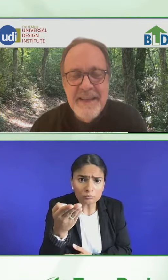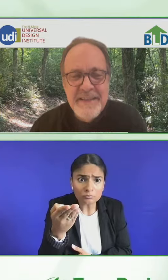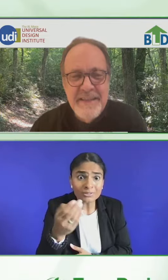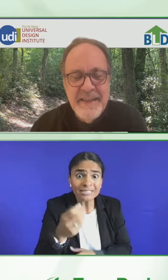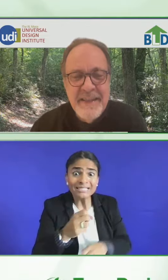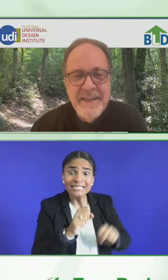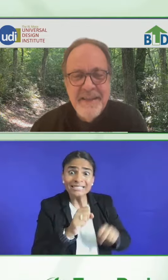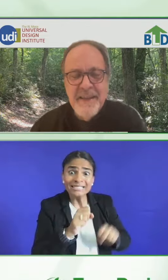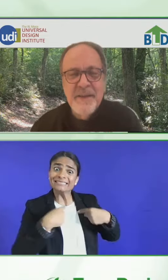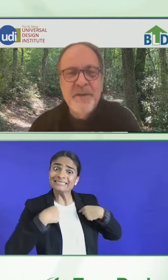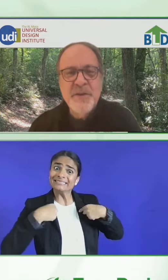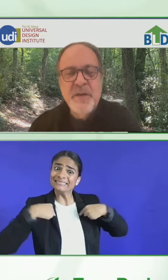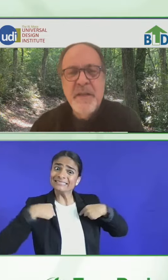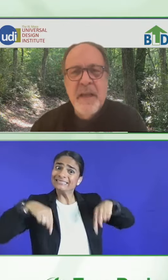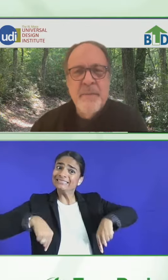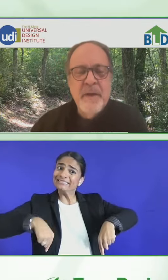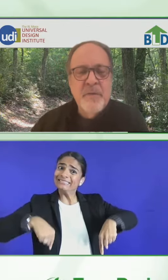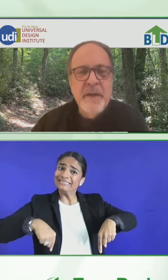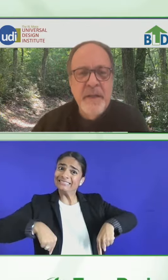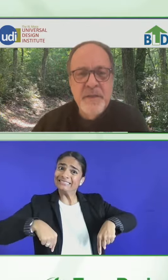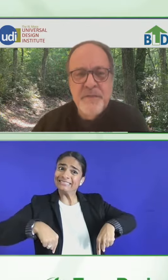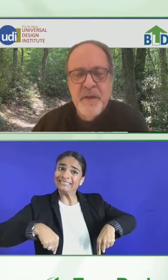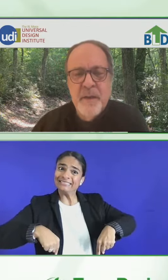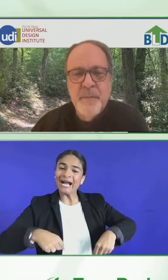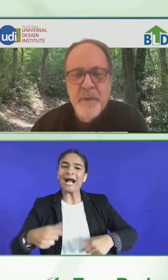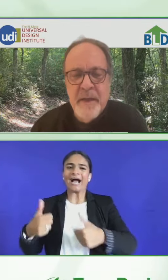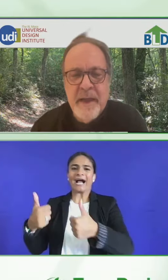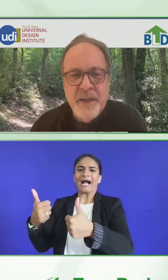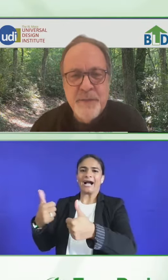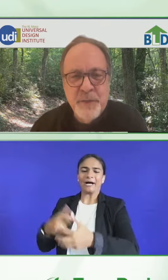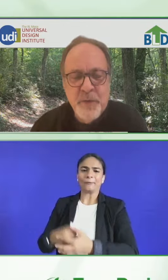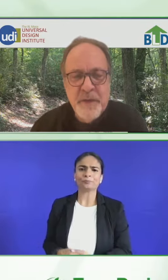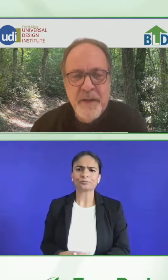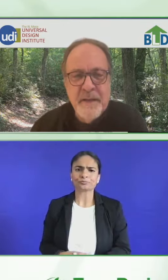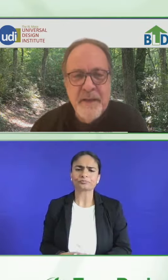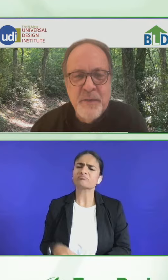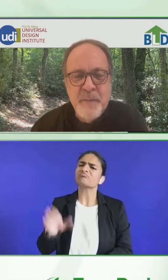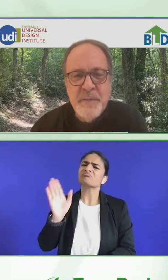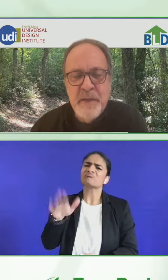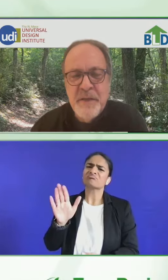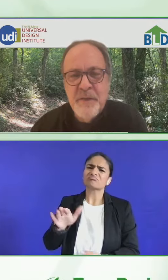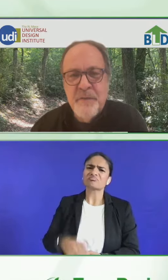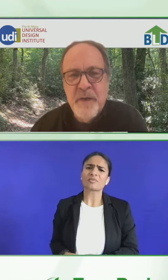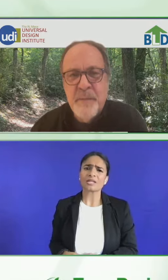A very short time. Greetings from Asheville, North Carolina Rome speaking to you from,